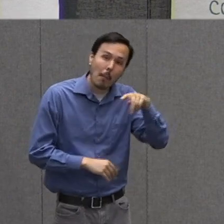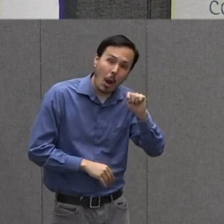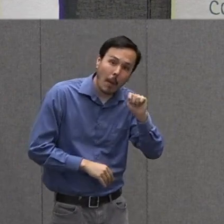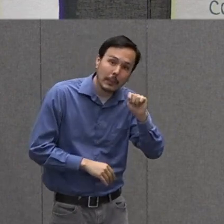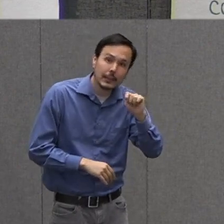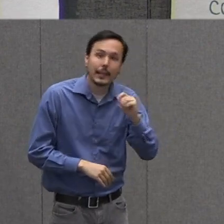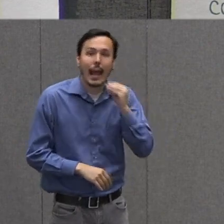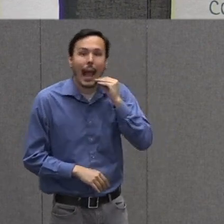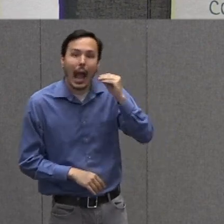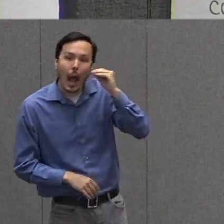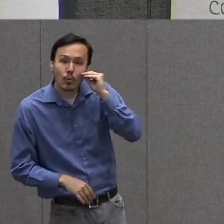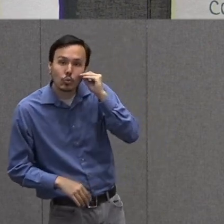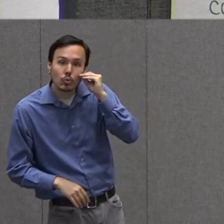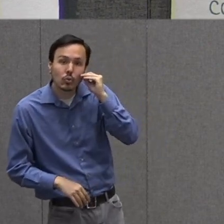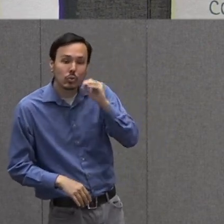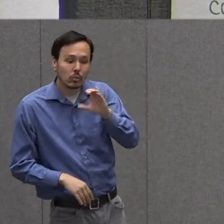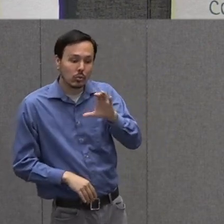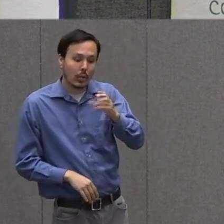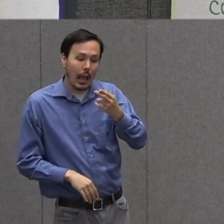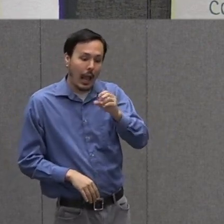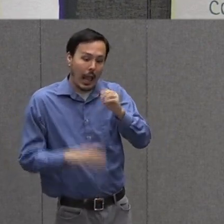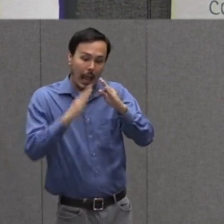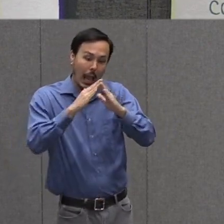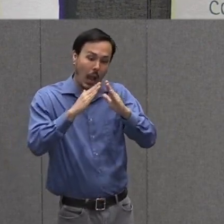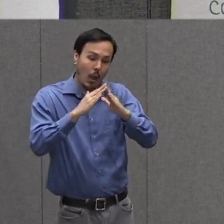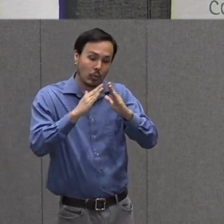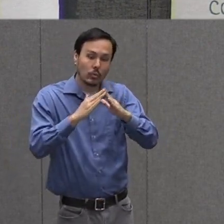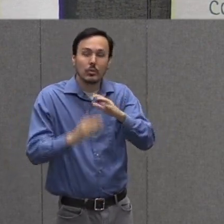a condo, or with our other family members.